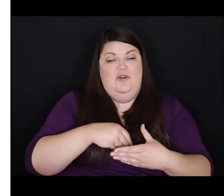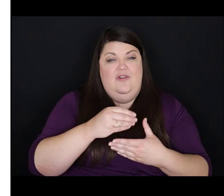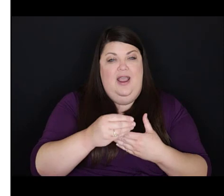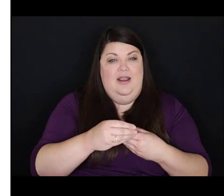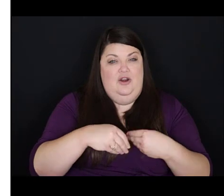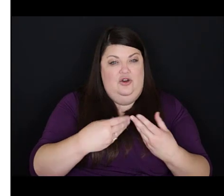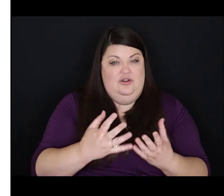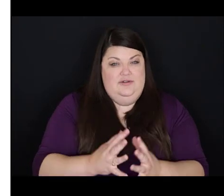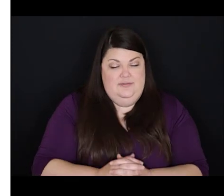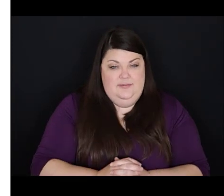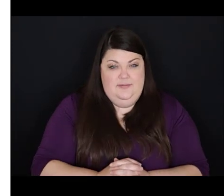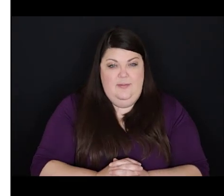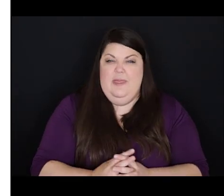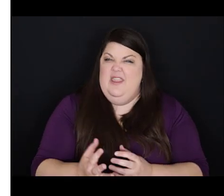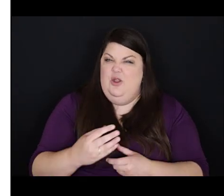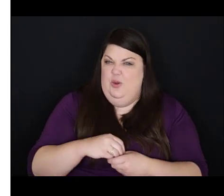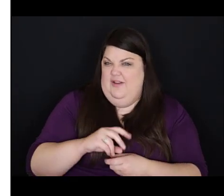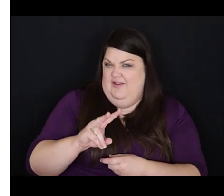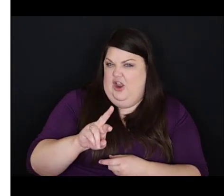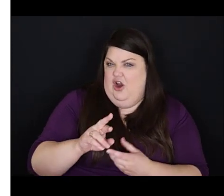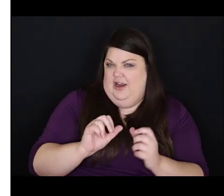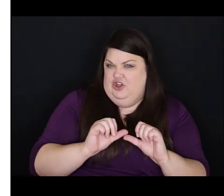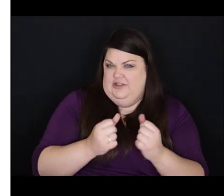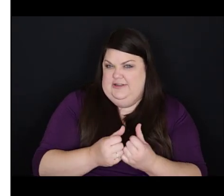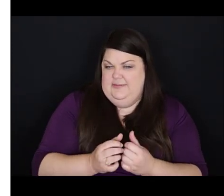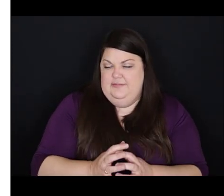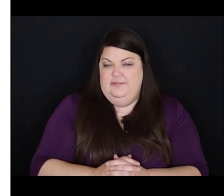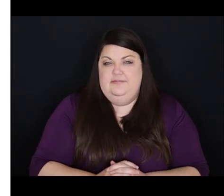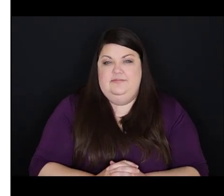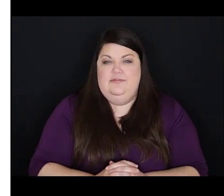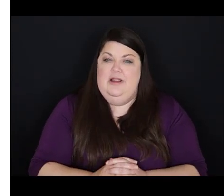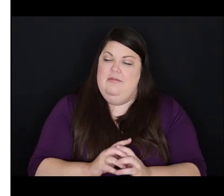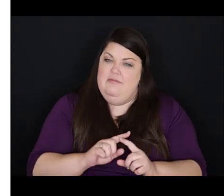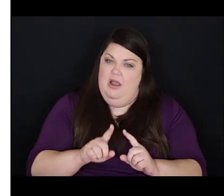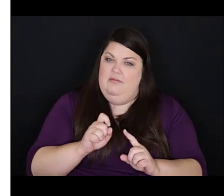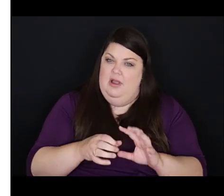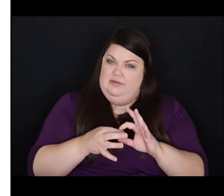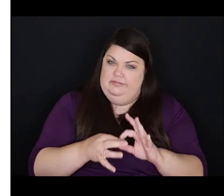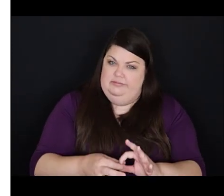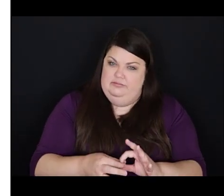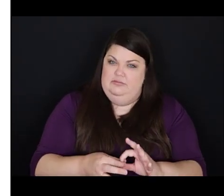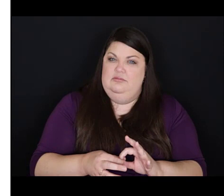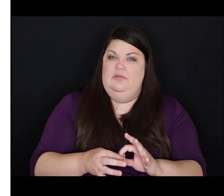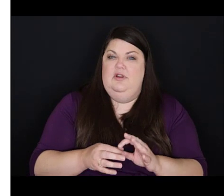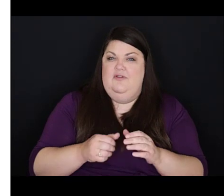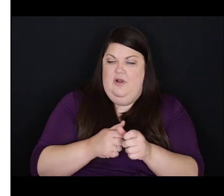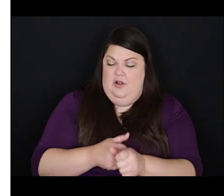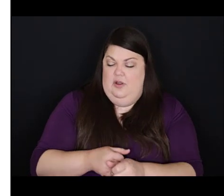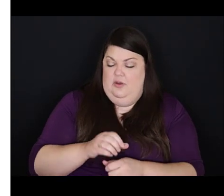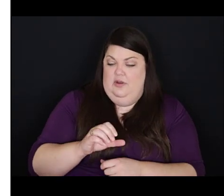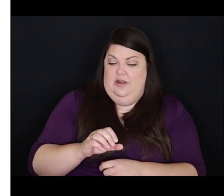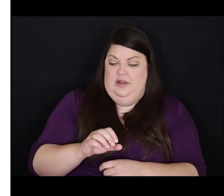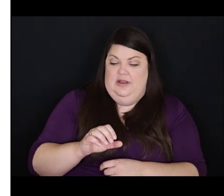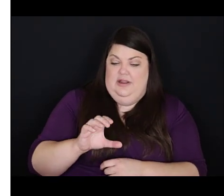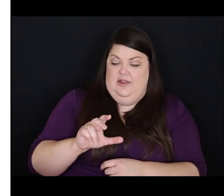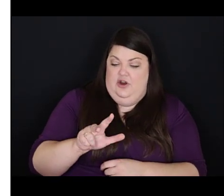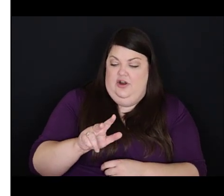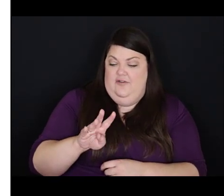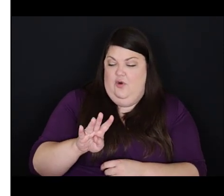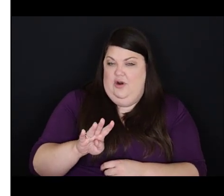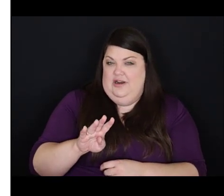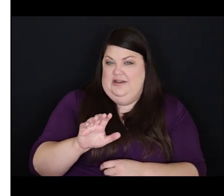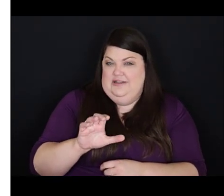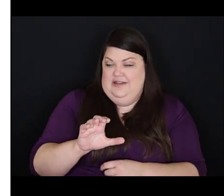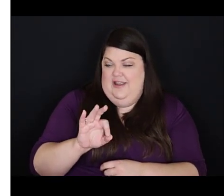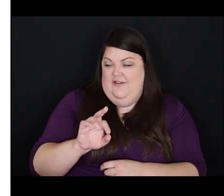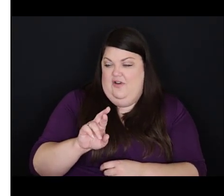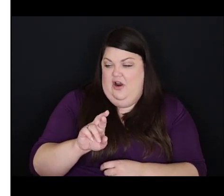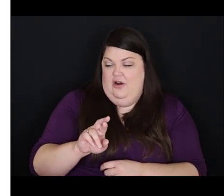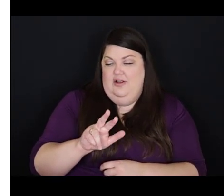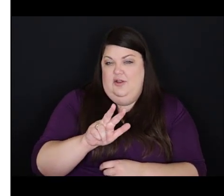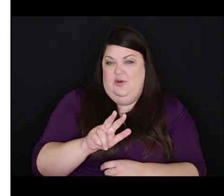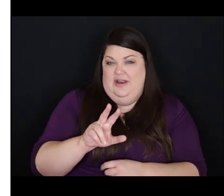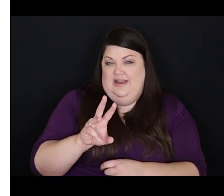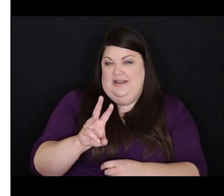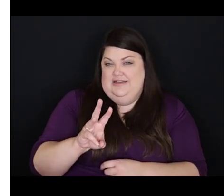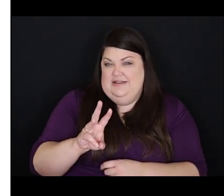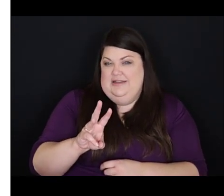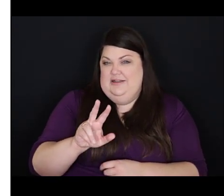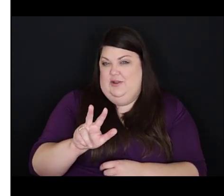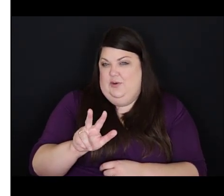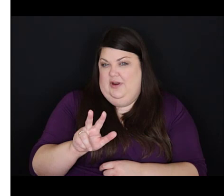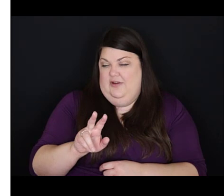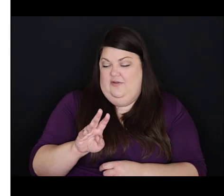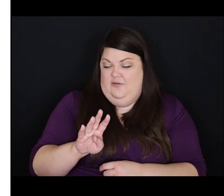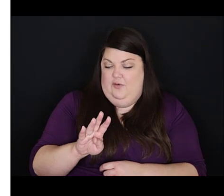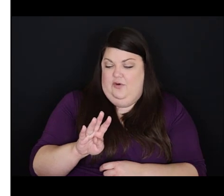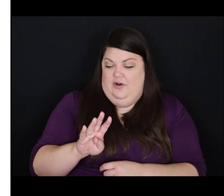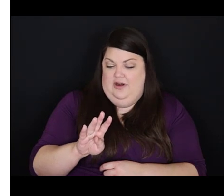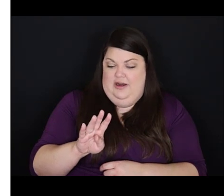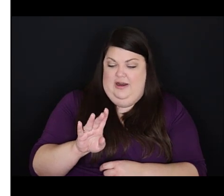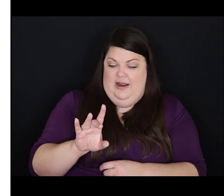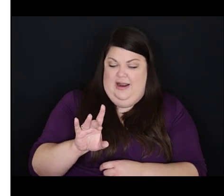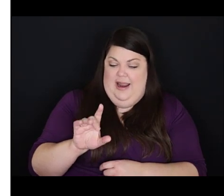including the VR agency, in accordance with 34 C.F.R. § 363.4(a)(2), throughout the individual’s